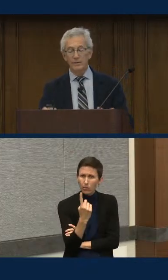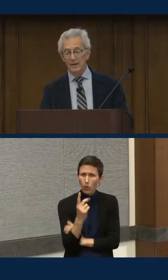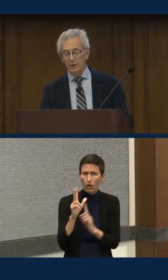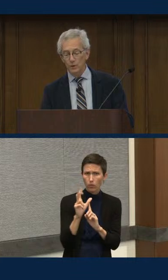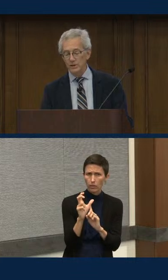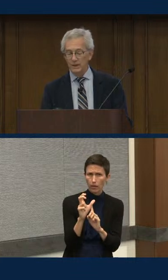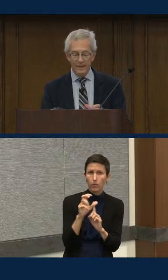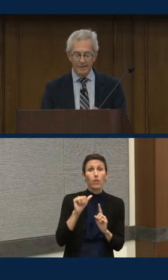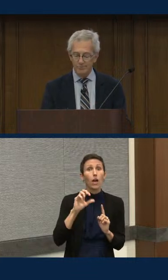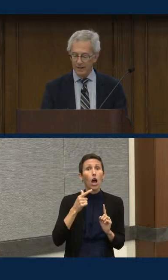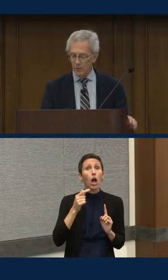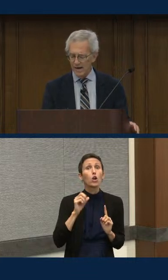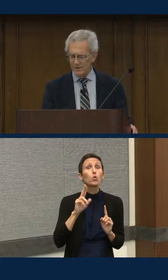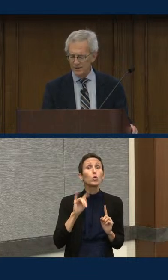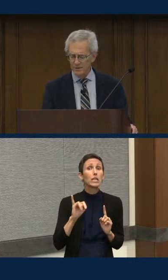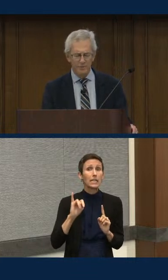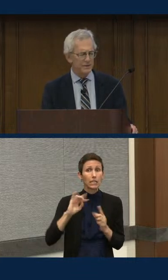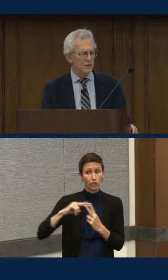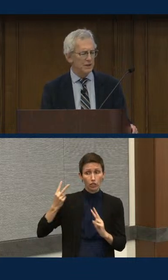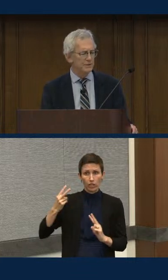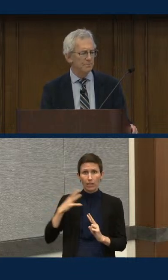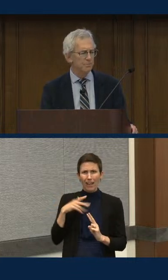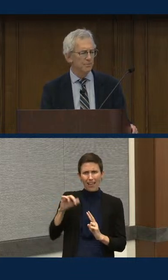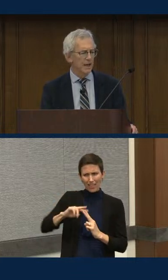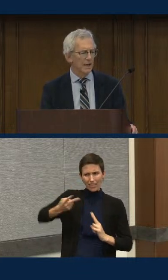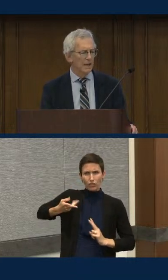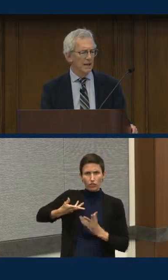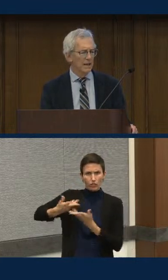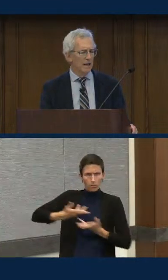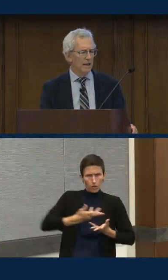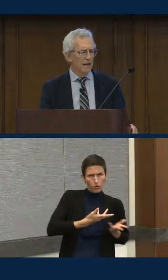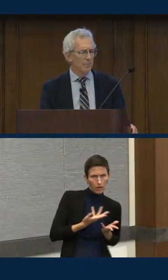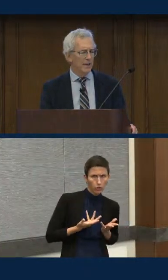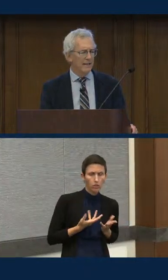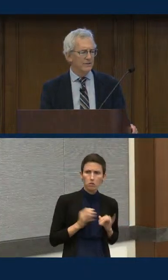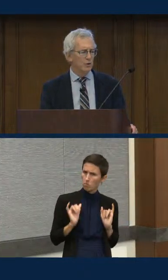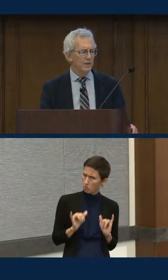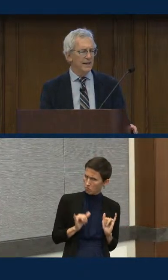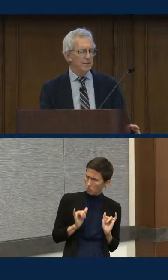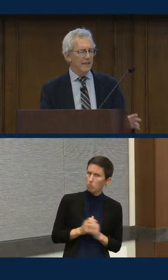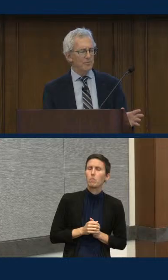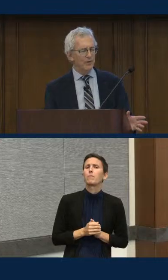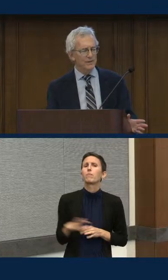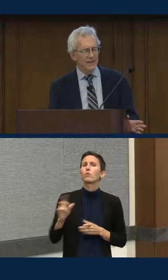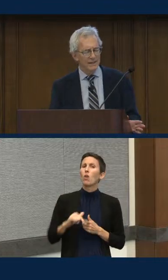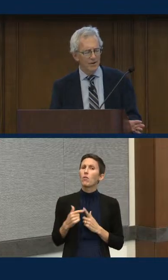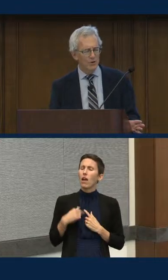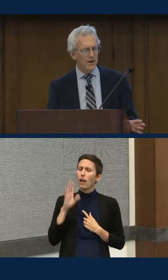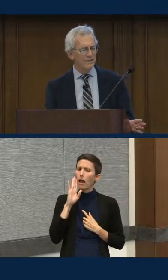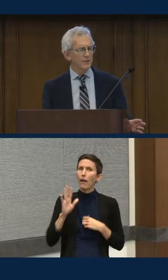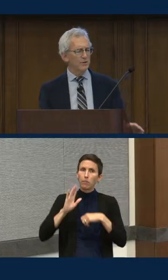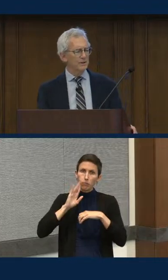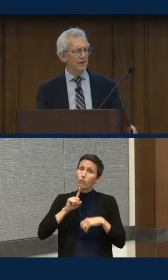agouti gene and interactions of these genes. And so then I became fixated on trying to